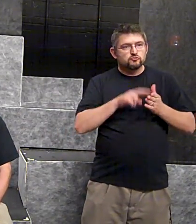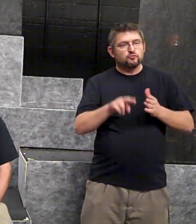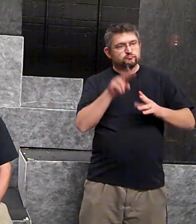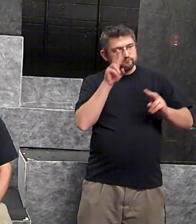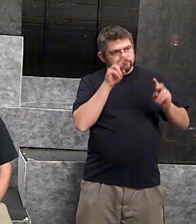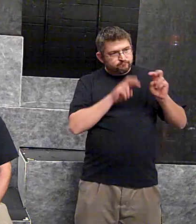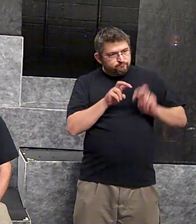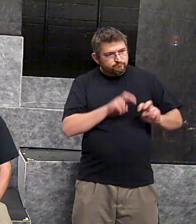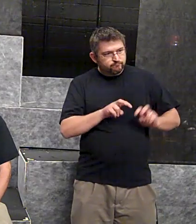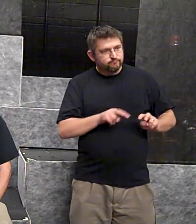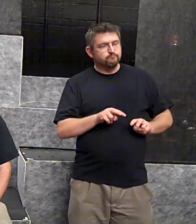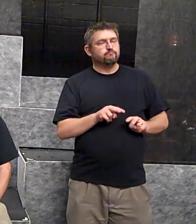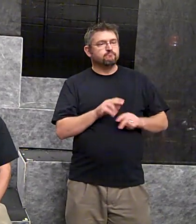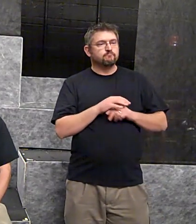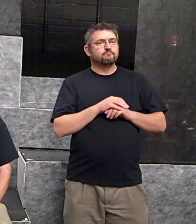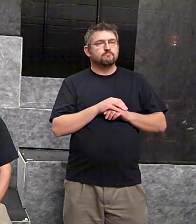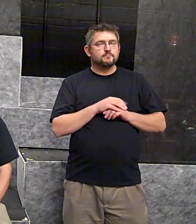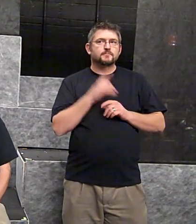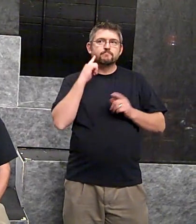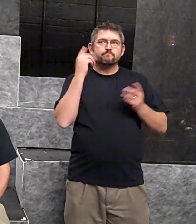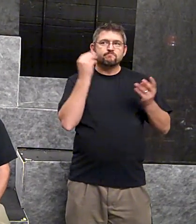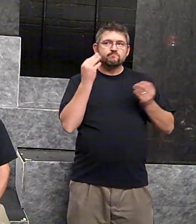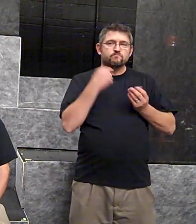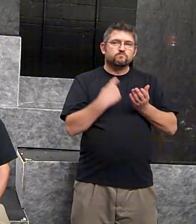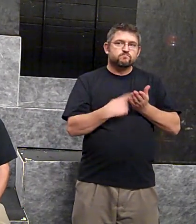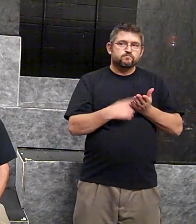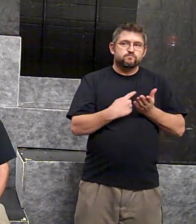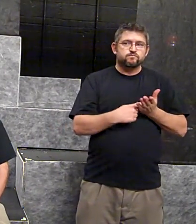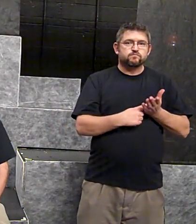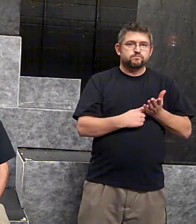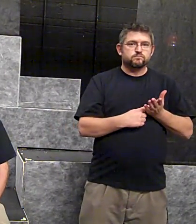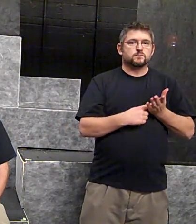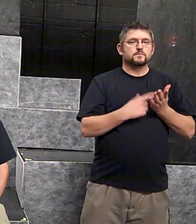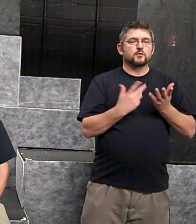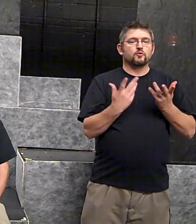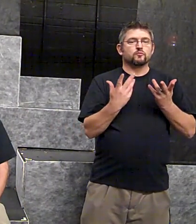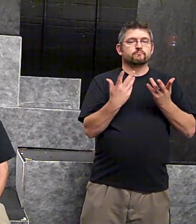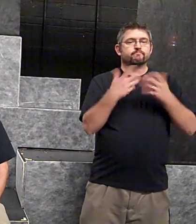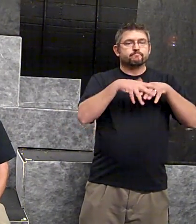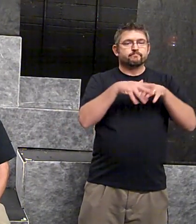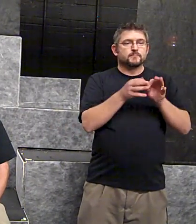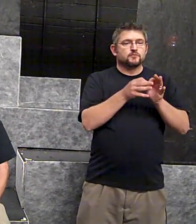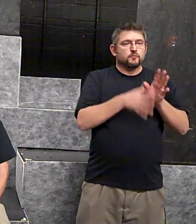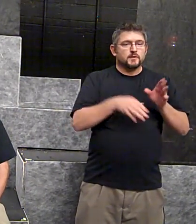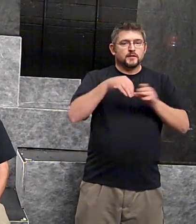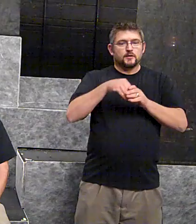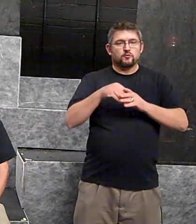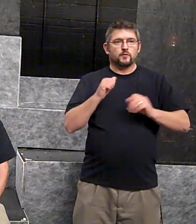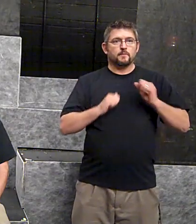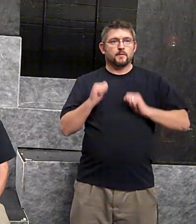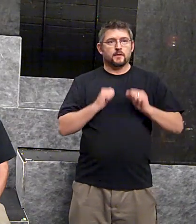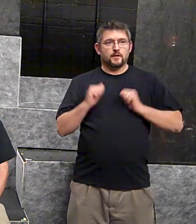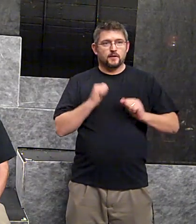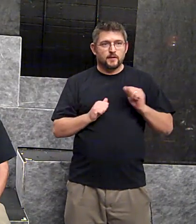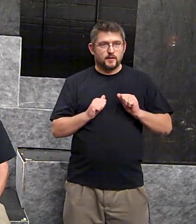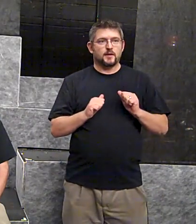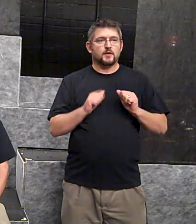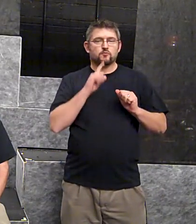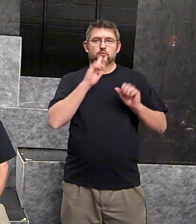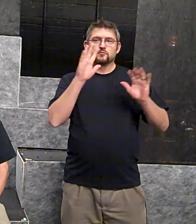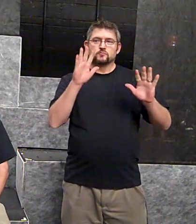and bringing the interpreters into the play became an incredibly exciting idea for me